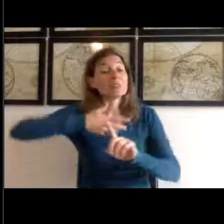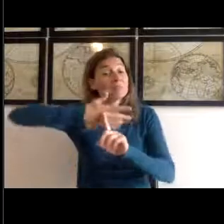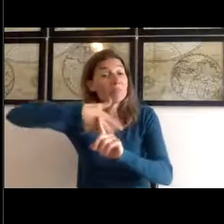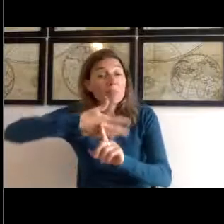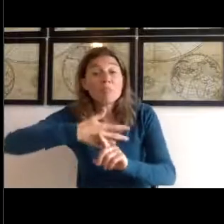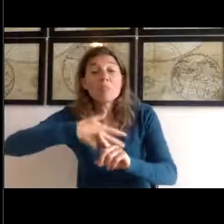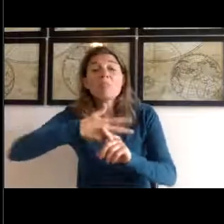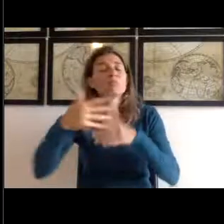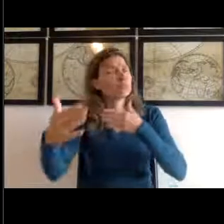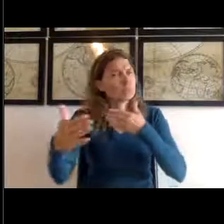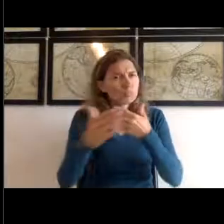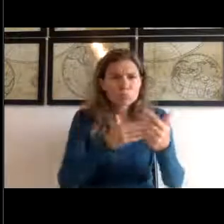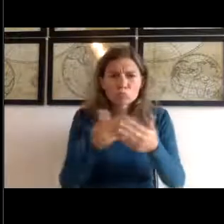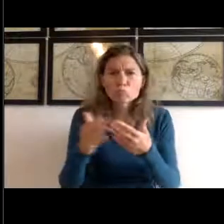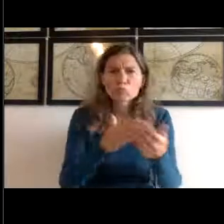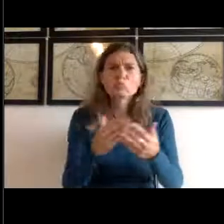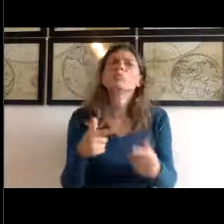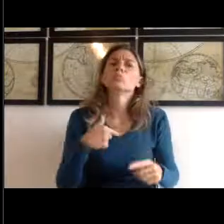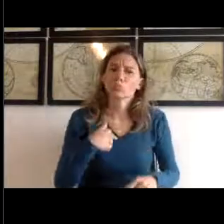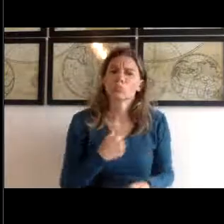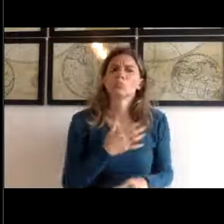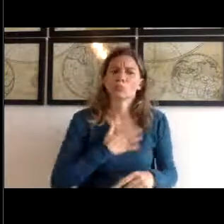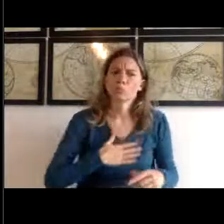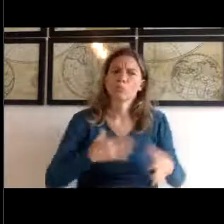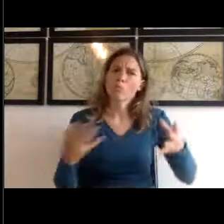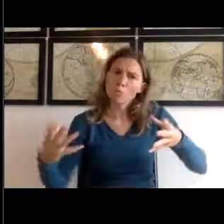We believe in a participatory positive approach."